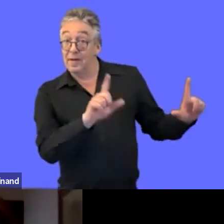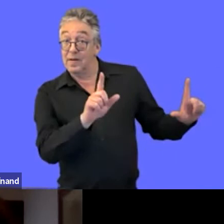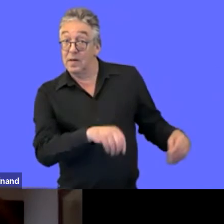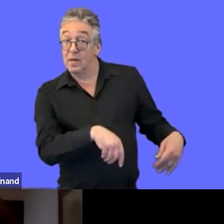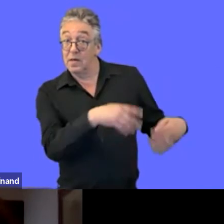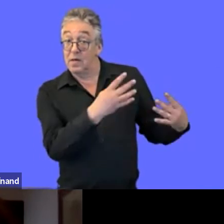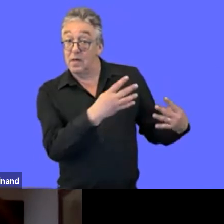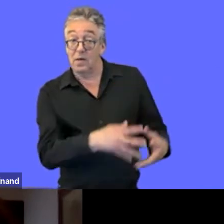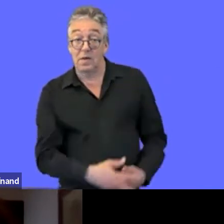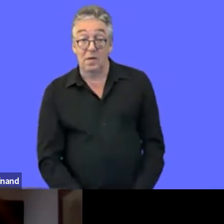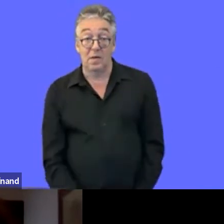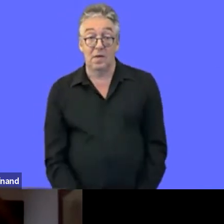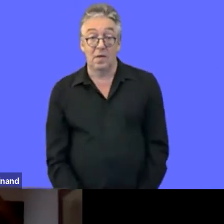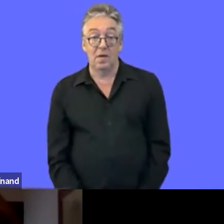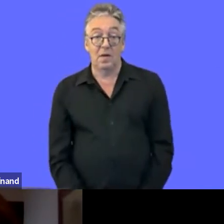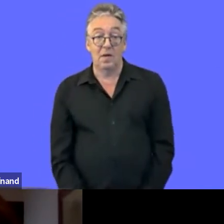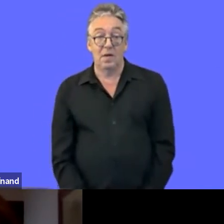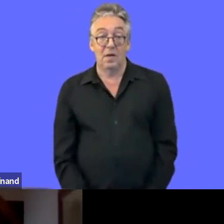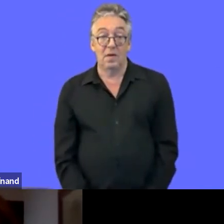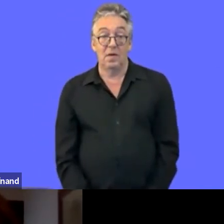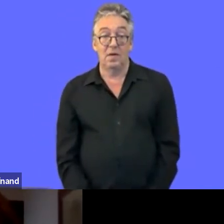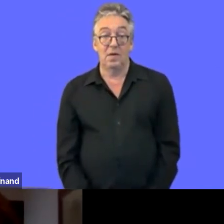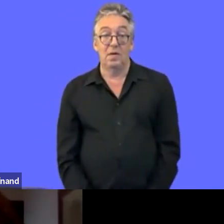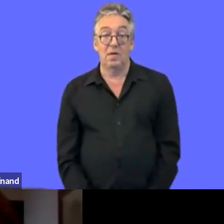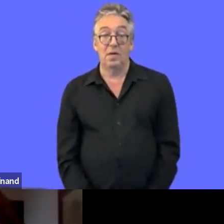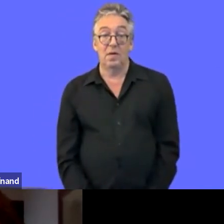So, my presentation will be shared with all of you